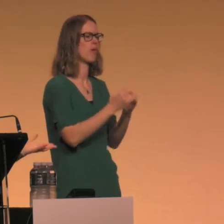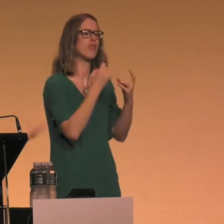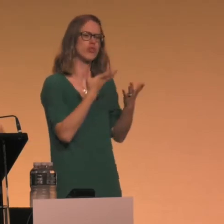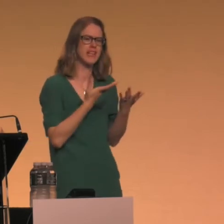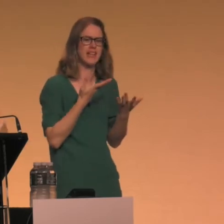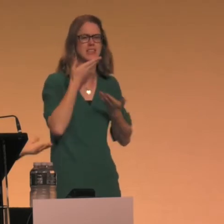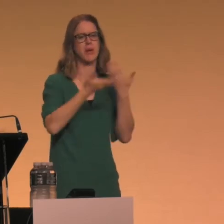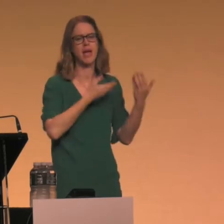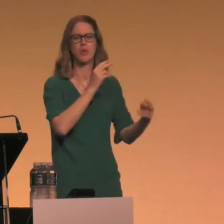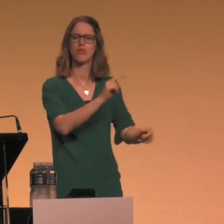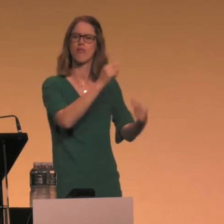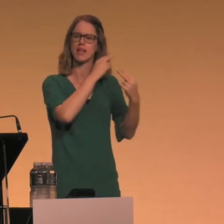We've reflected back to what you've